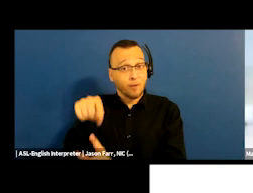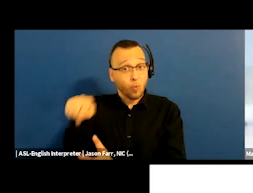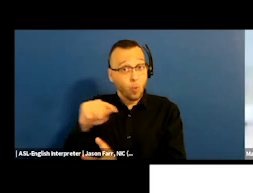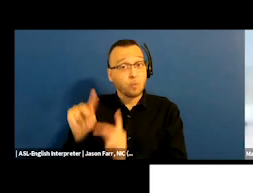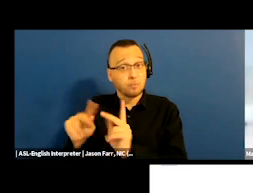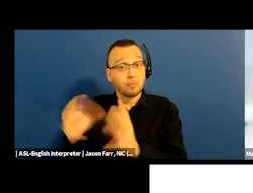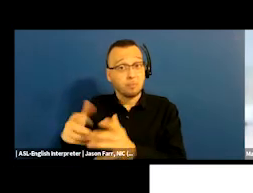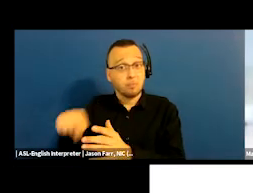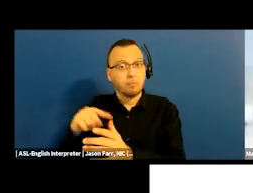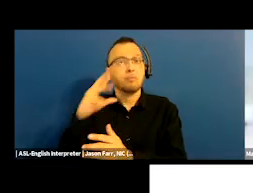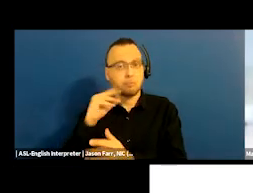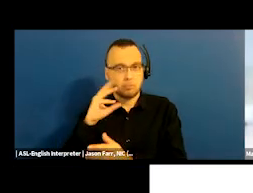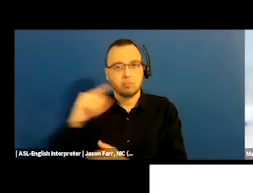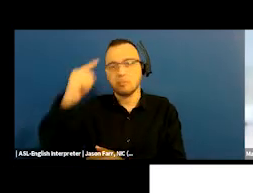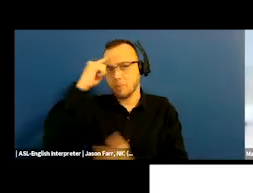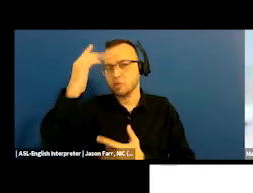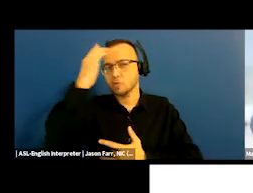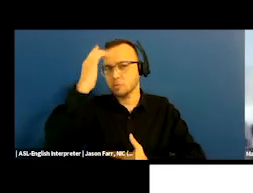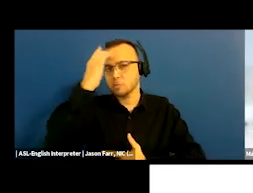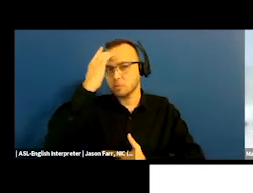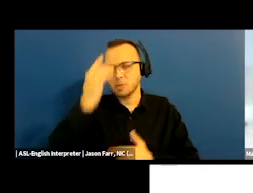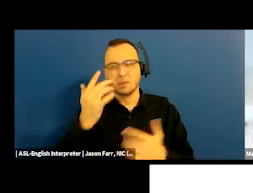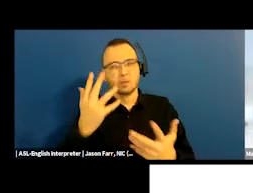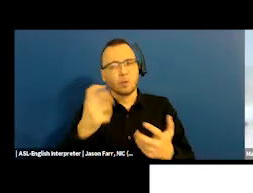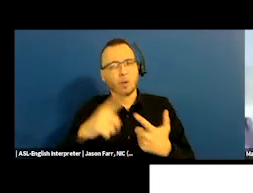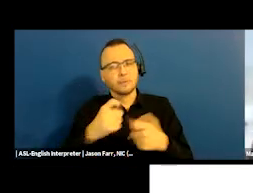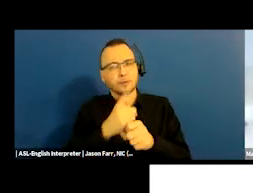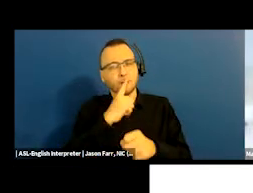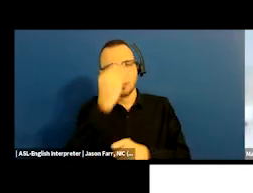who are living in financially stable households.